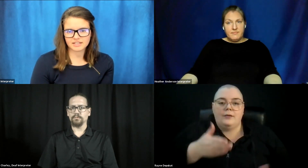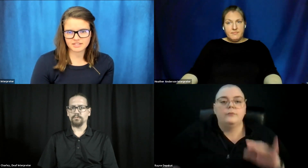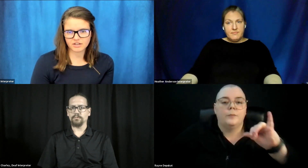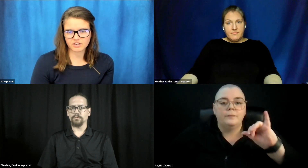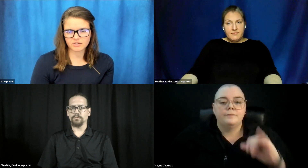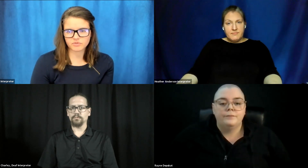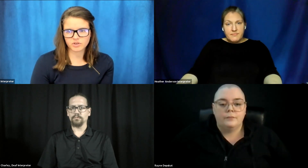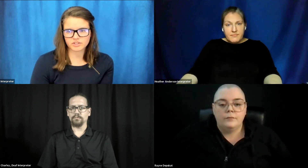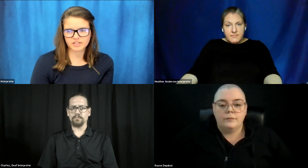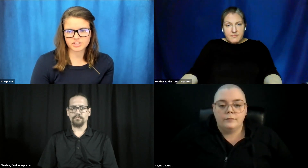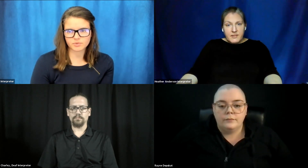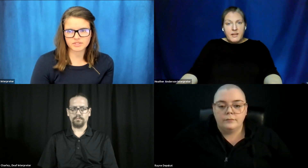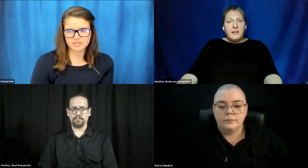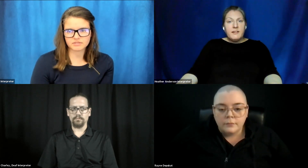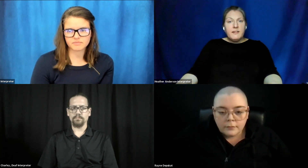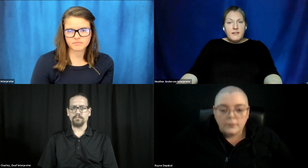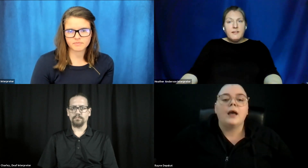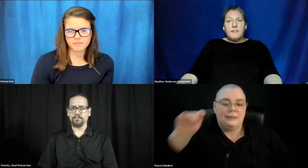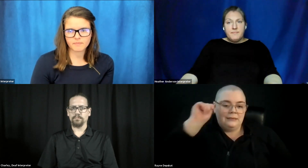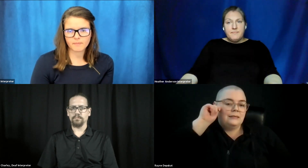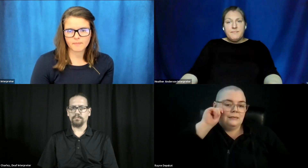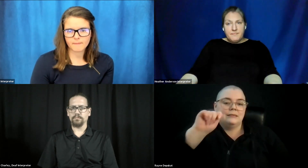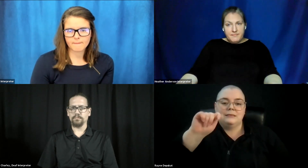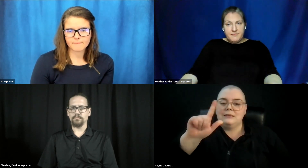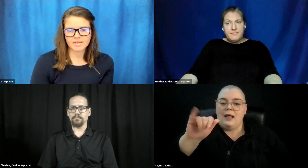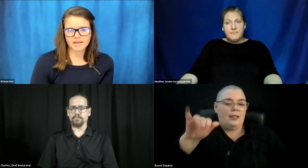and Tina is here before it looked like she wasn't.